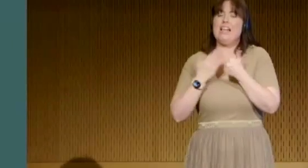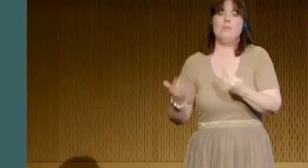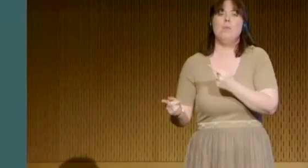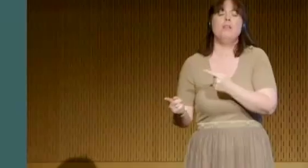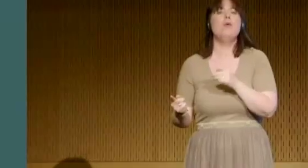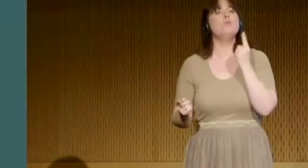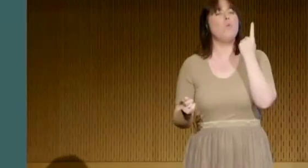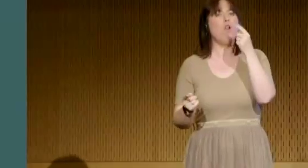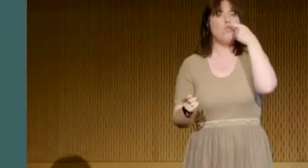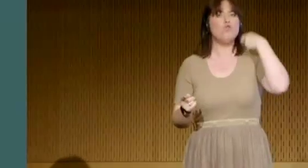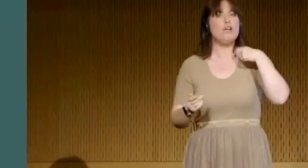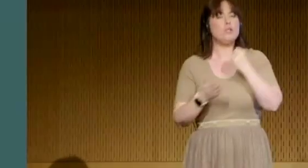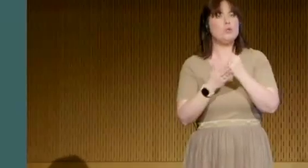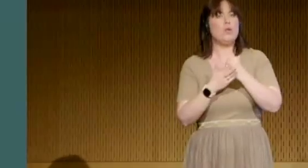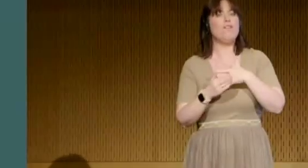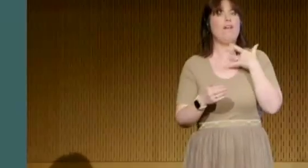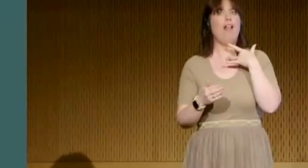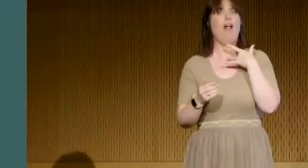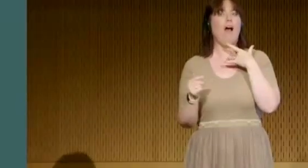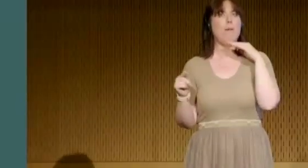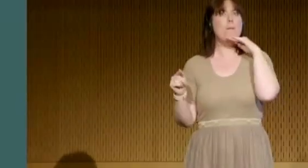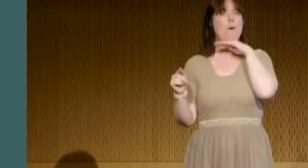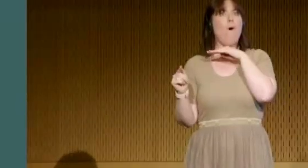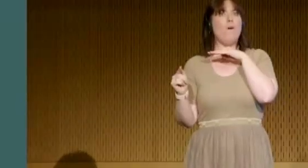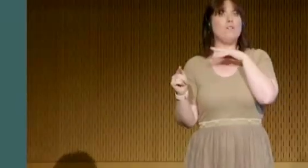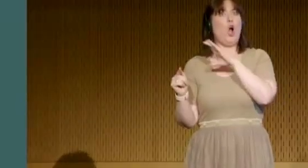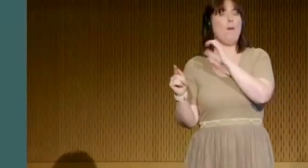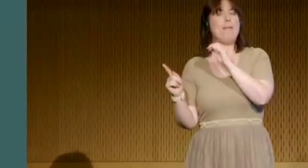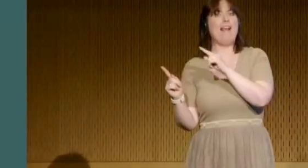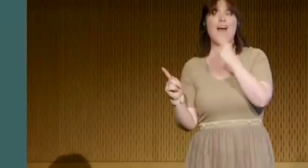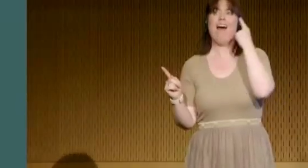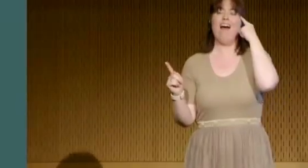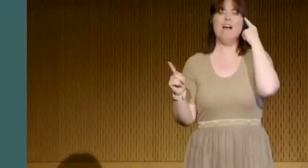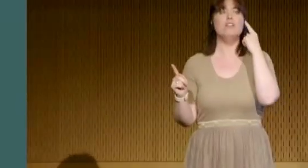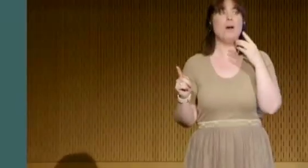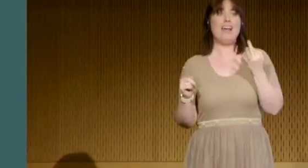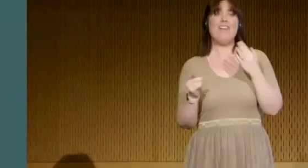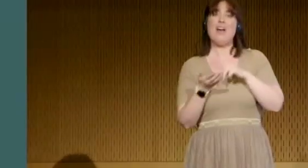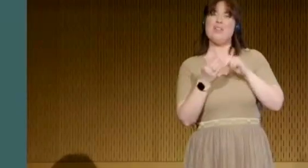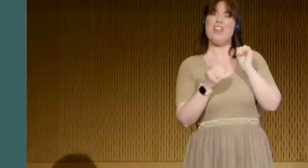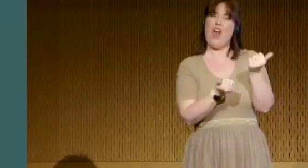with Ukrainian students. So just by being able to show, okay, a logo of a bank that they're familiar